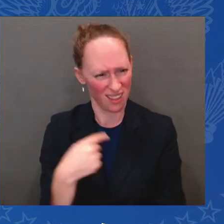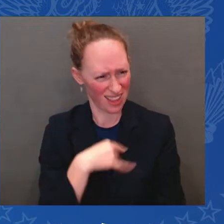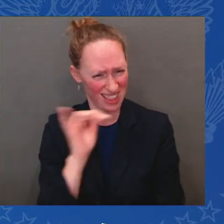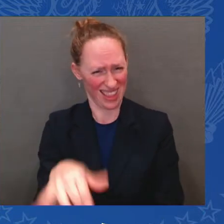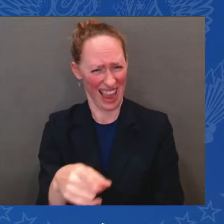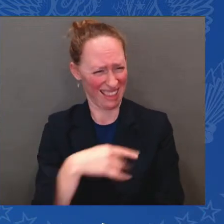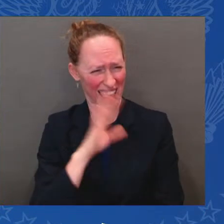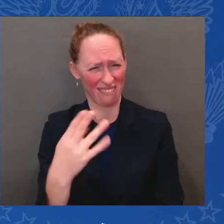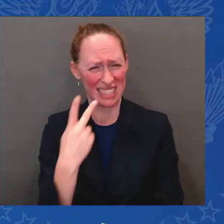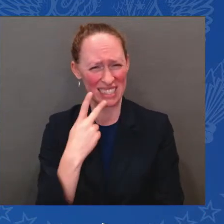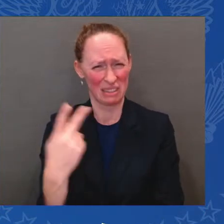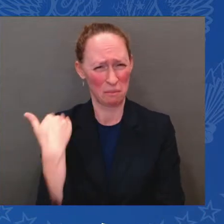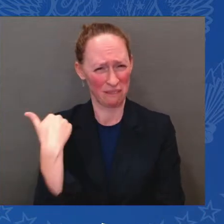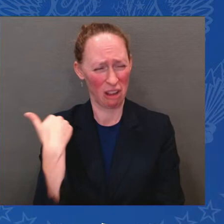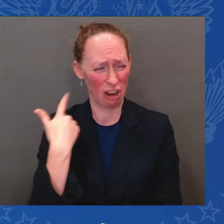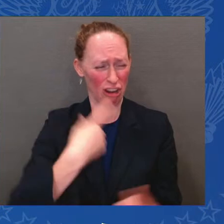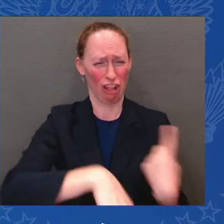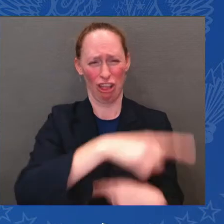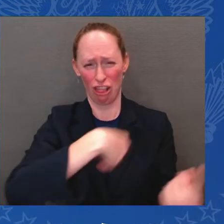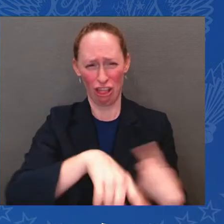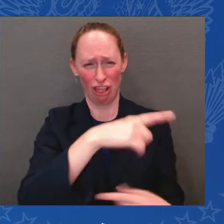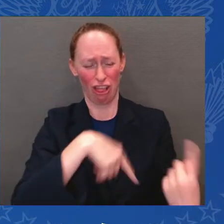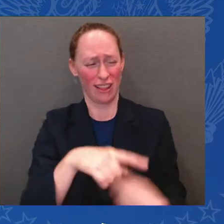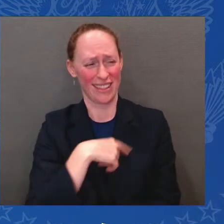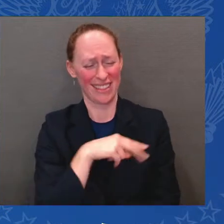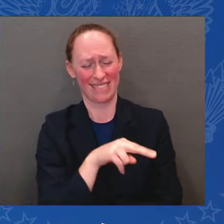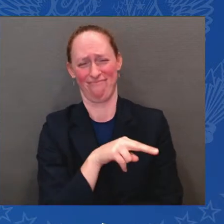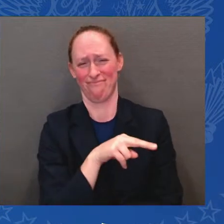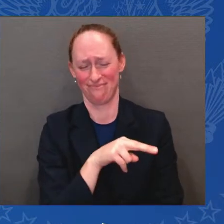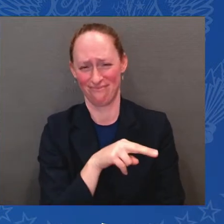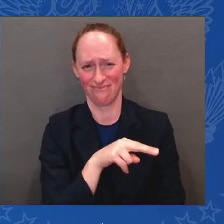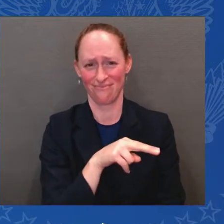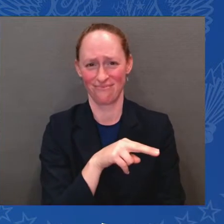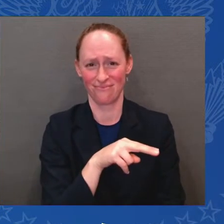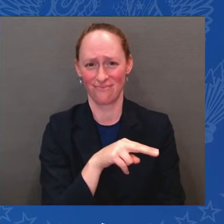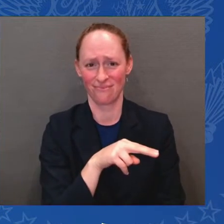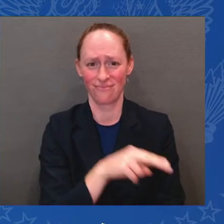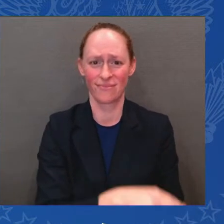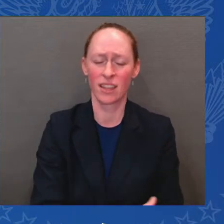This spring, MAGA Republicans brought us to the brink, threatening to default on America's debt